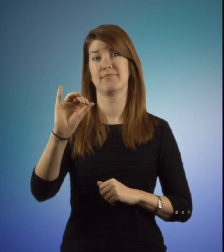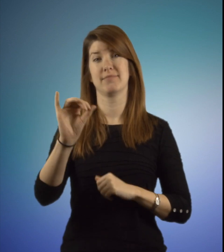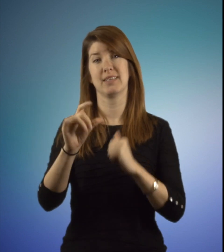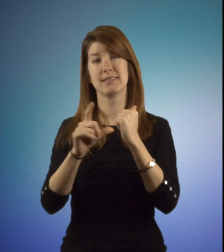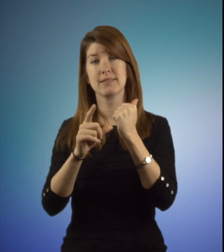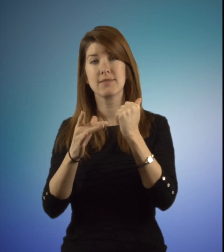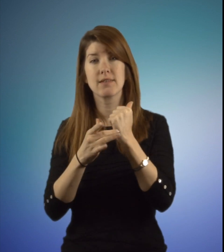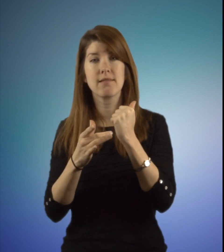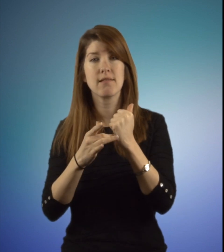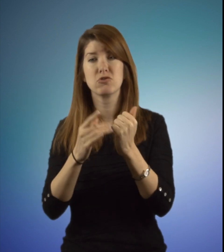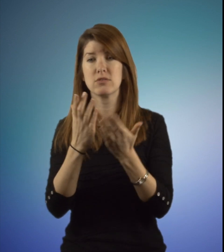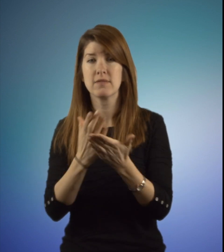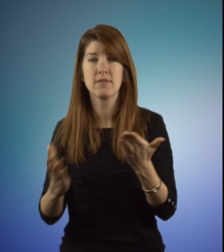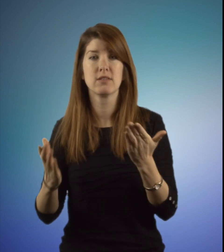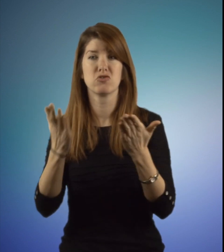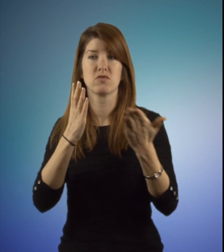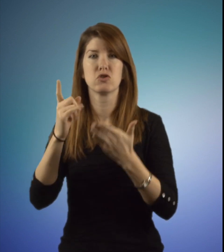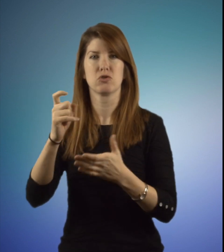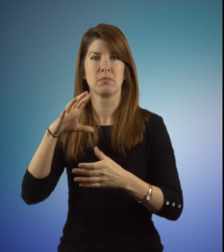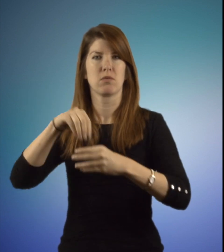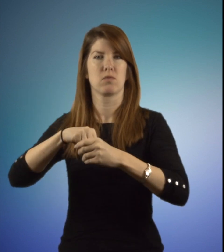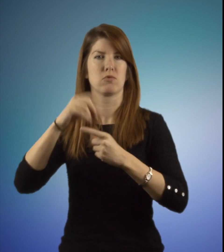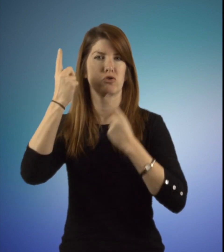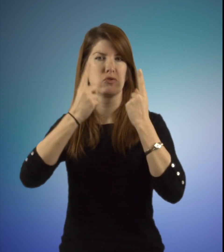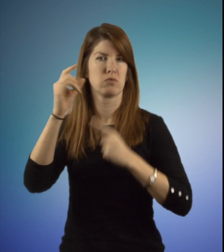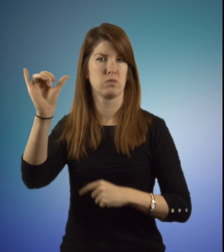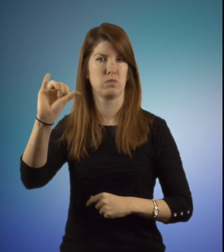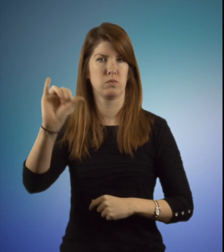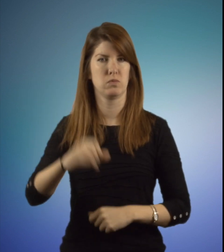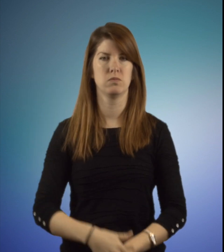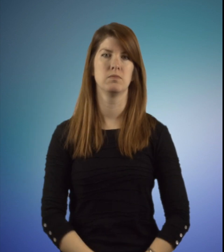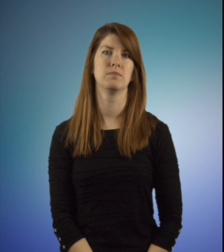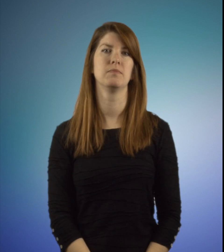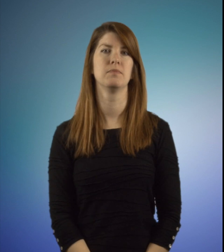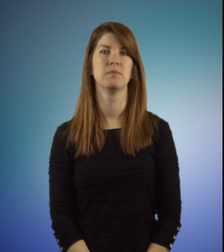Additionally, assistive technology devices and services should always be considered.